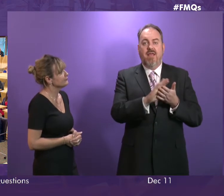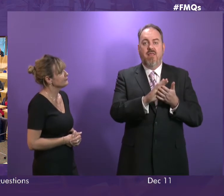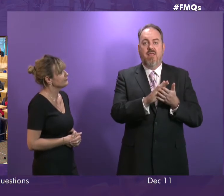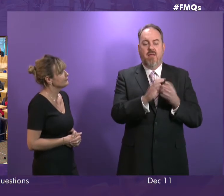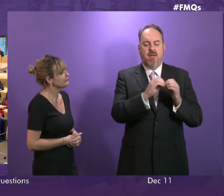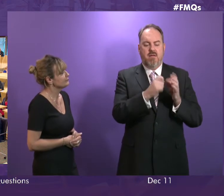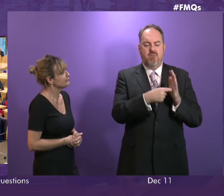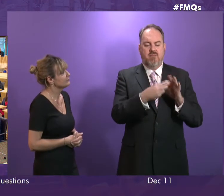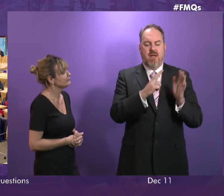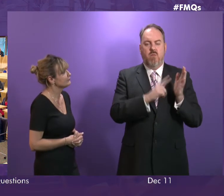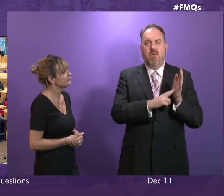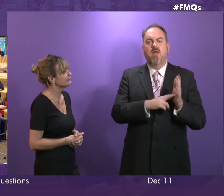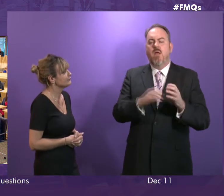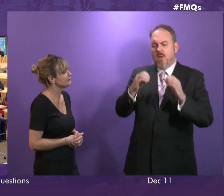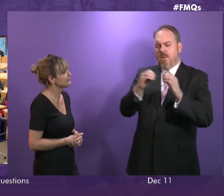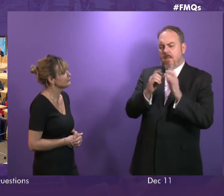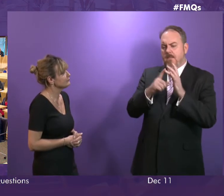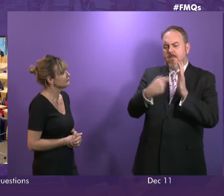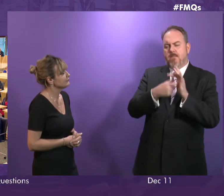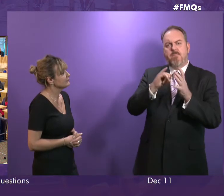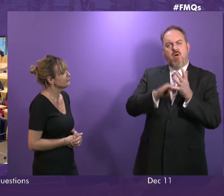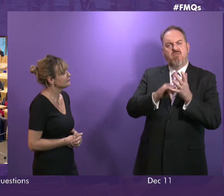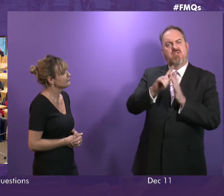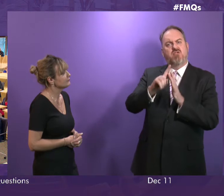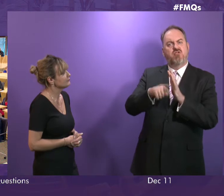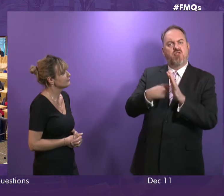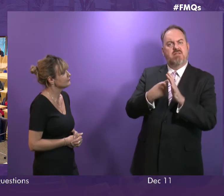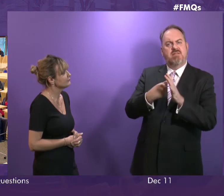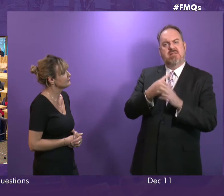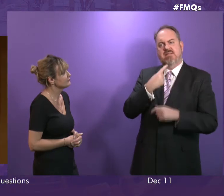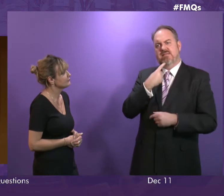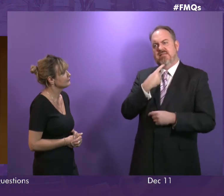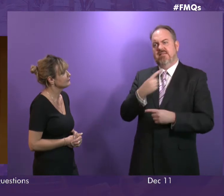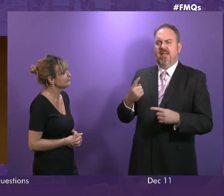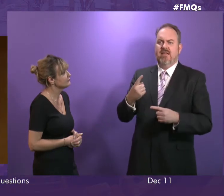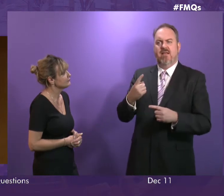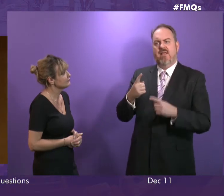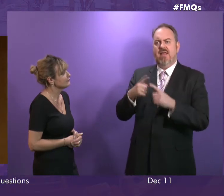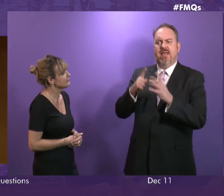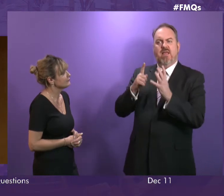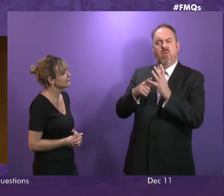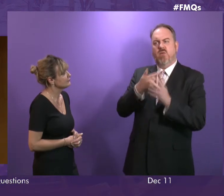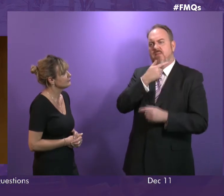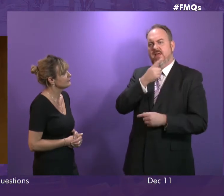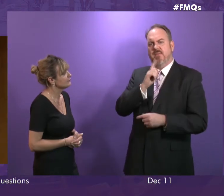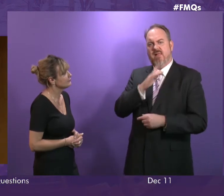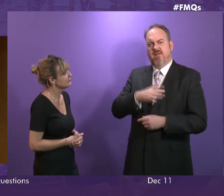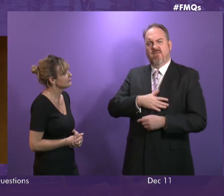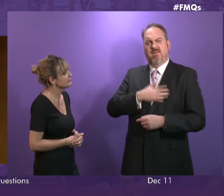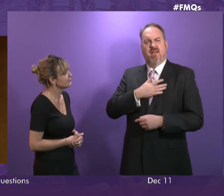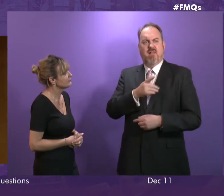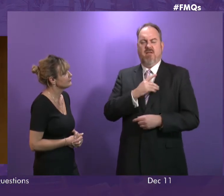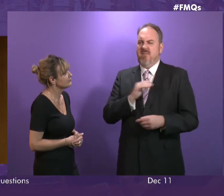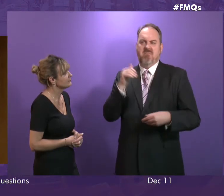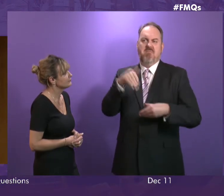Boris Johnson has said that, for too long, EU citizens have been “able to treat the UK as though it is basically part of their own country”.